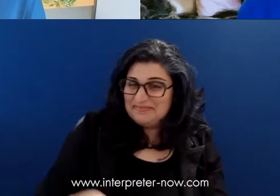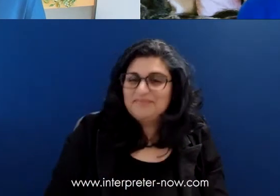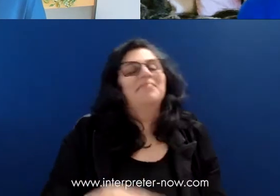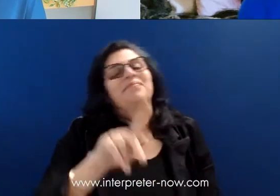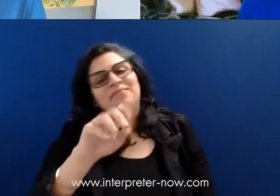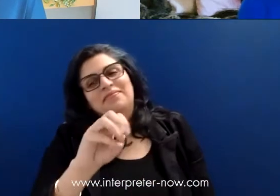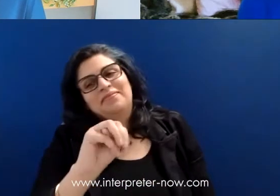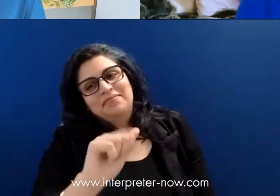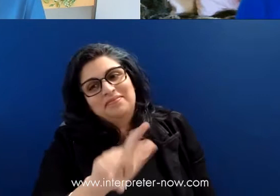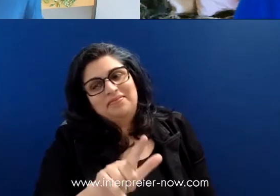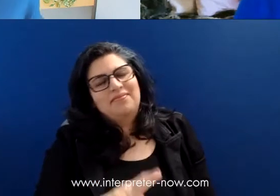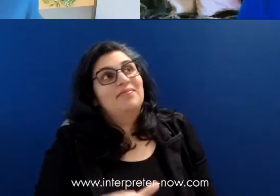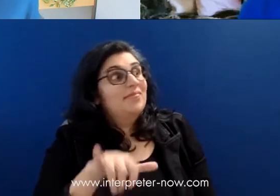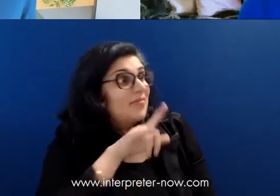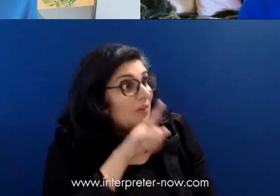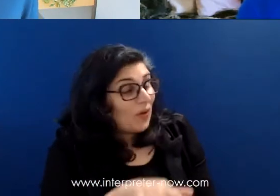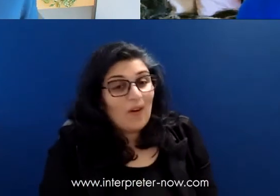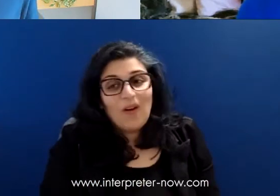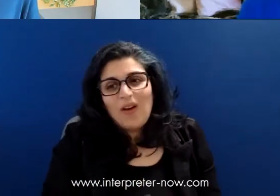Sure, happy to do my best here.